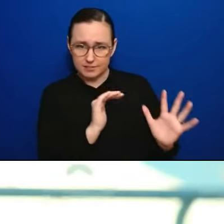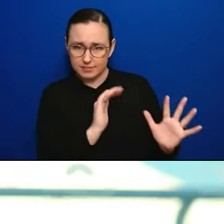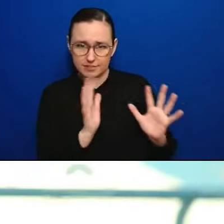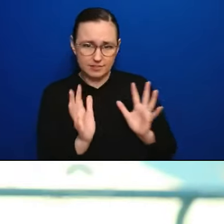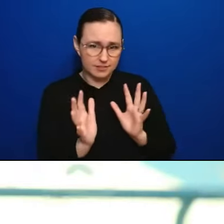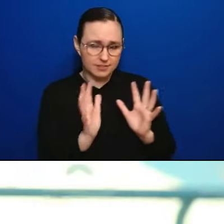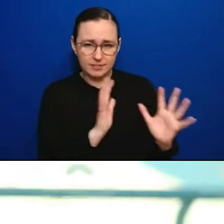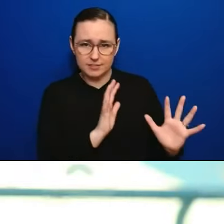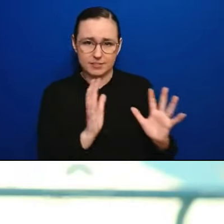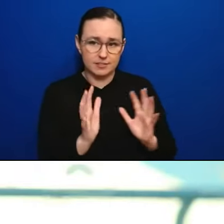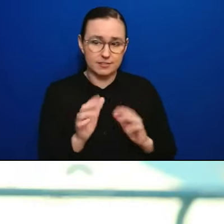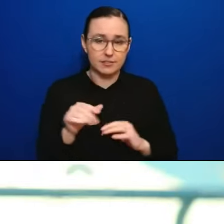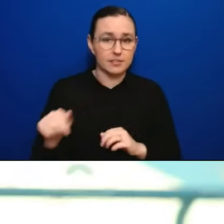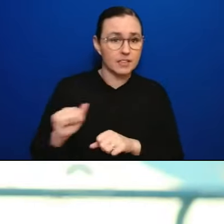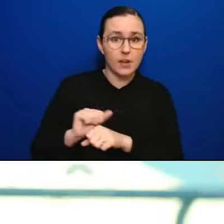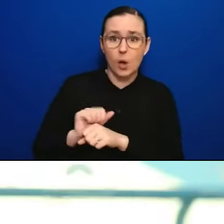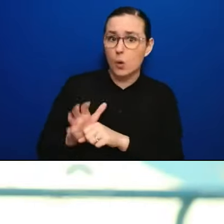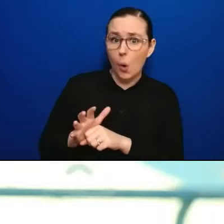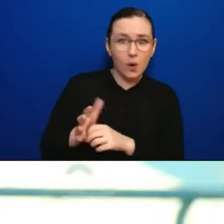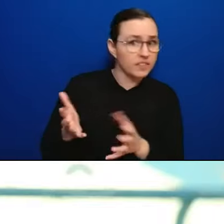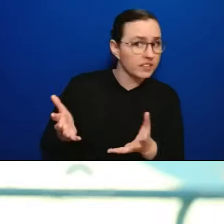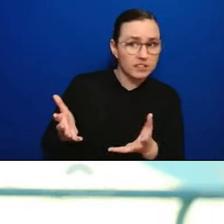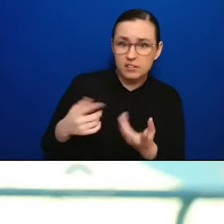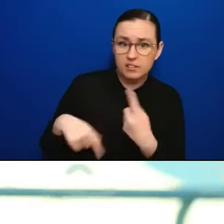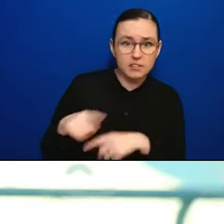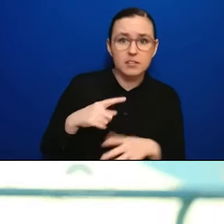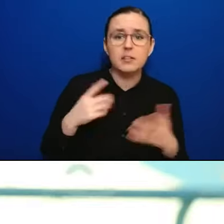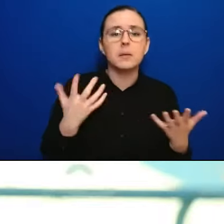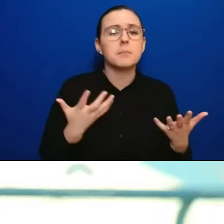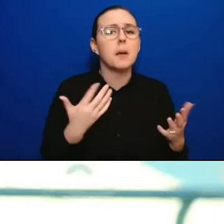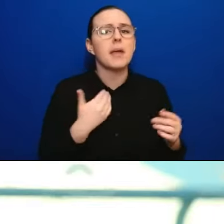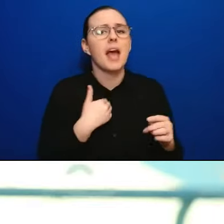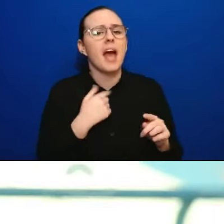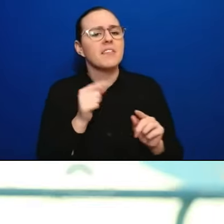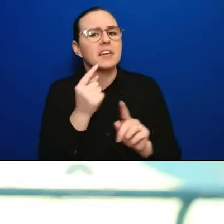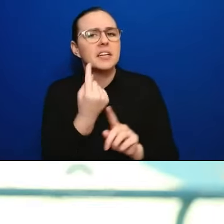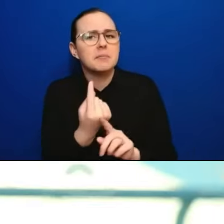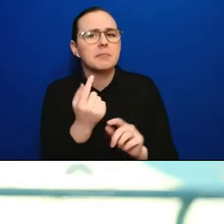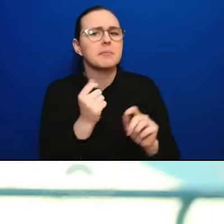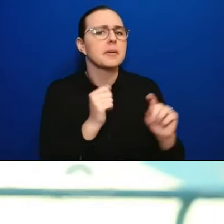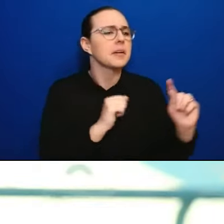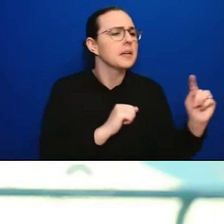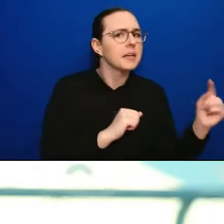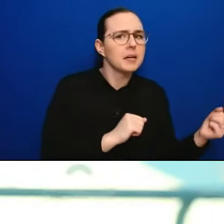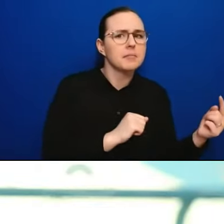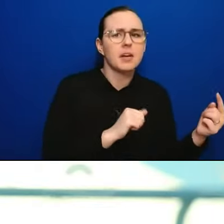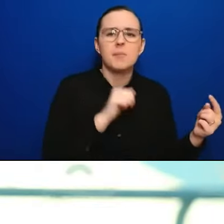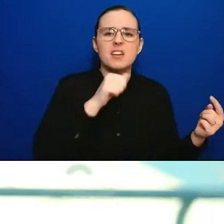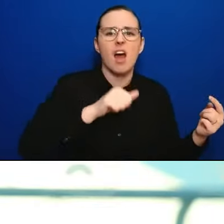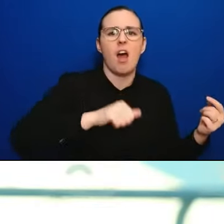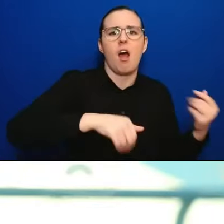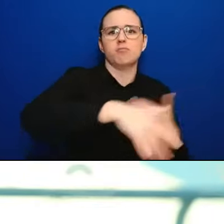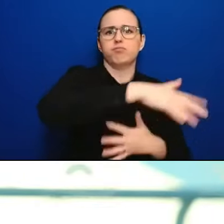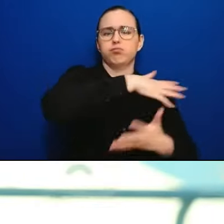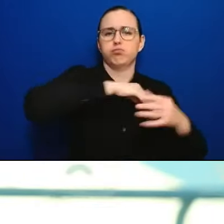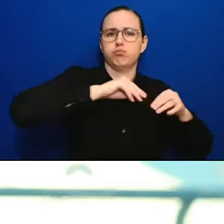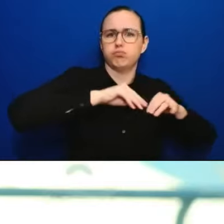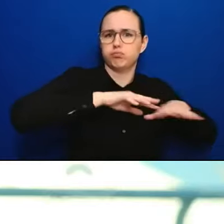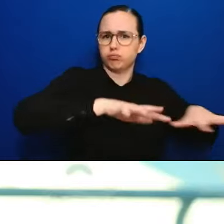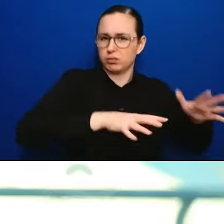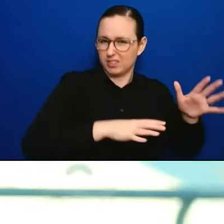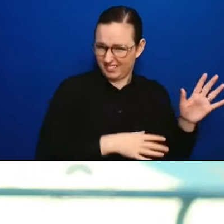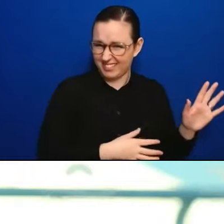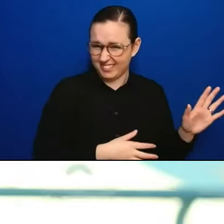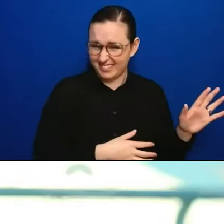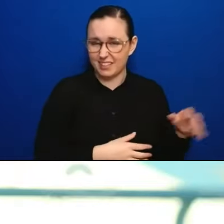And if there's not nruns --